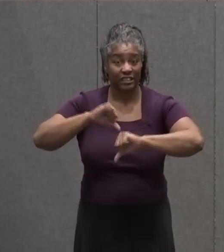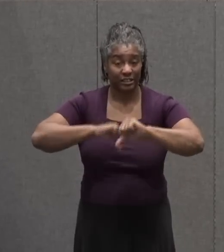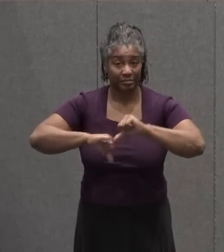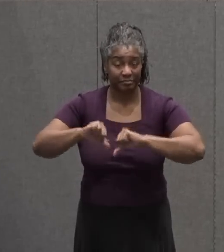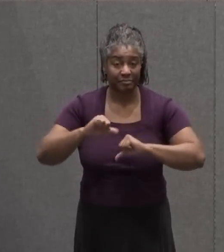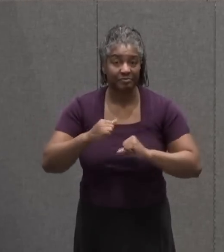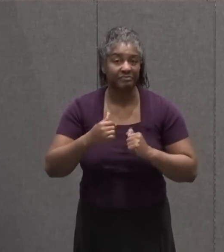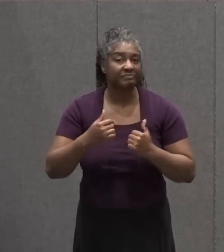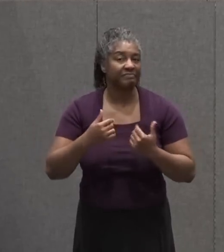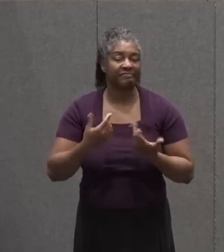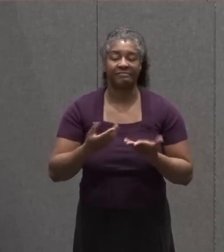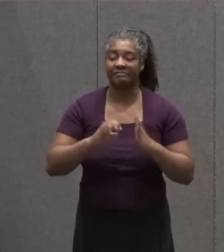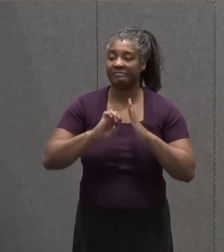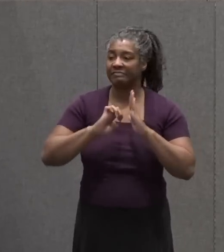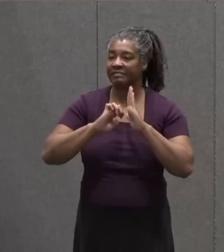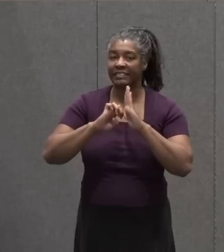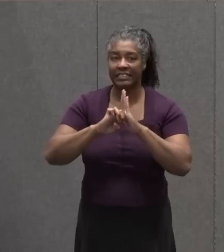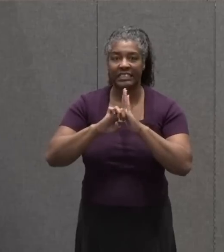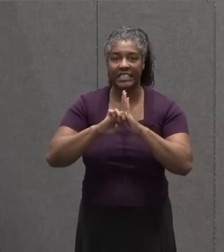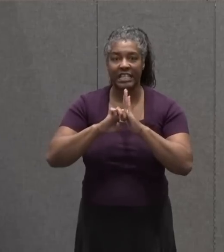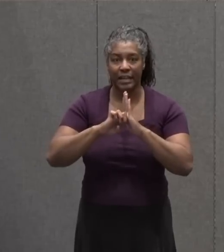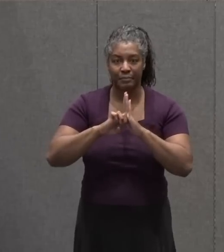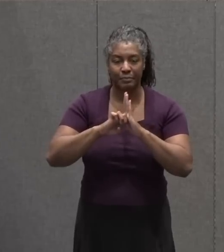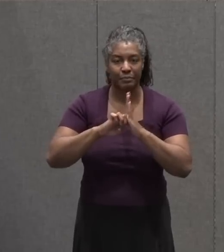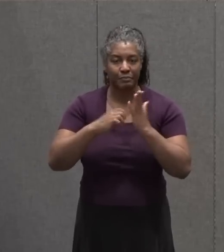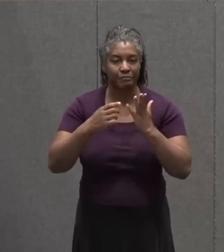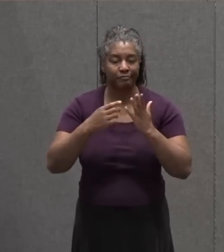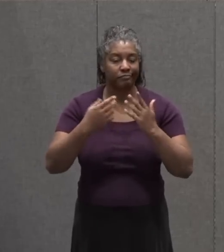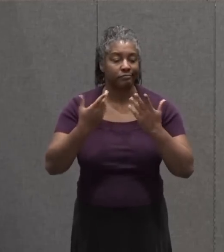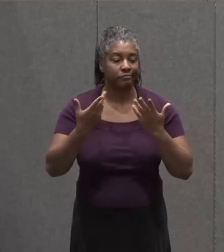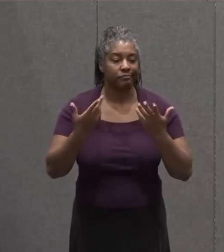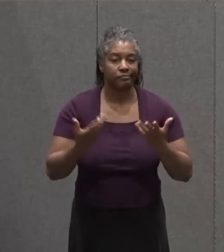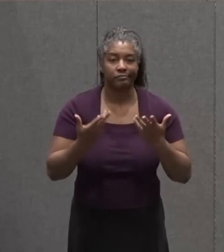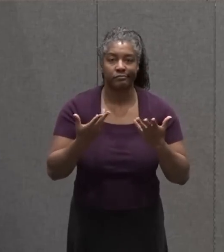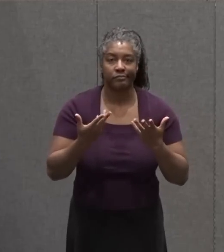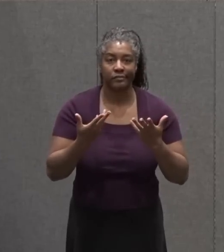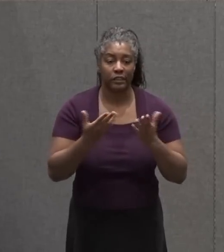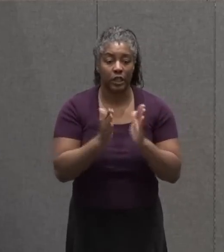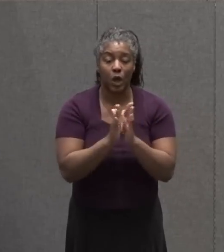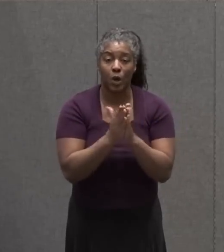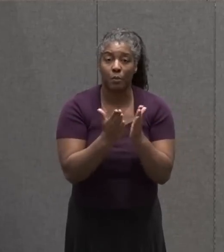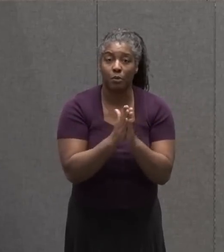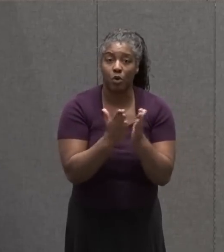you're going to do when you wake up in the morning. I need to feed the dog